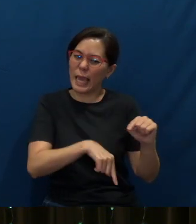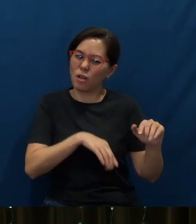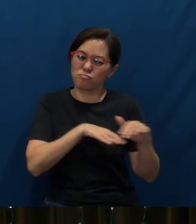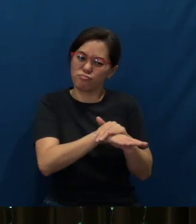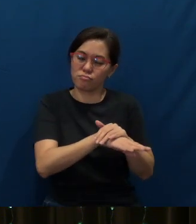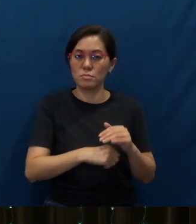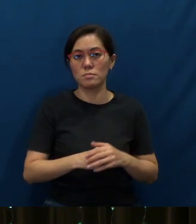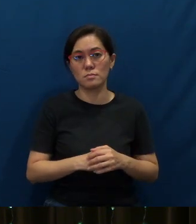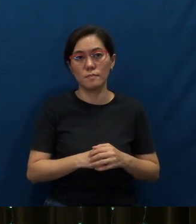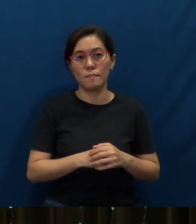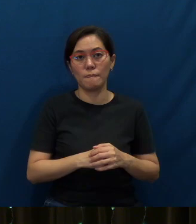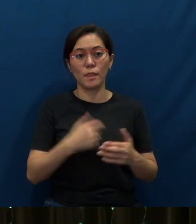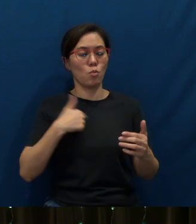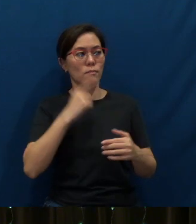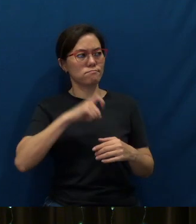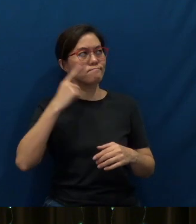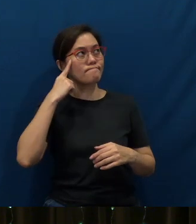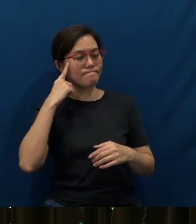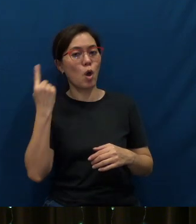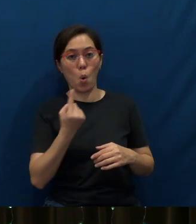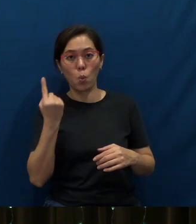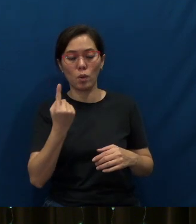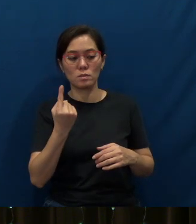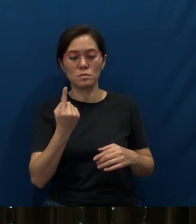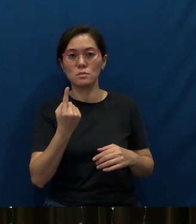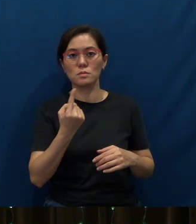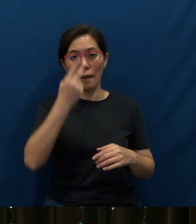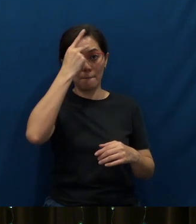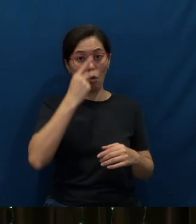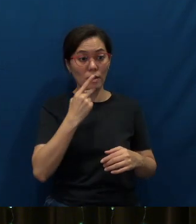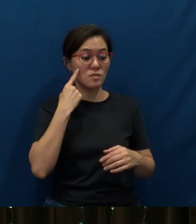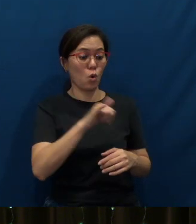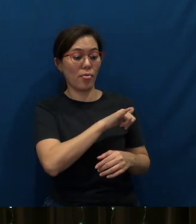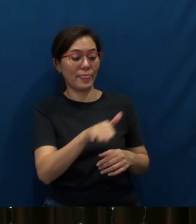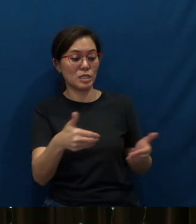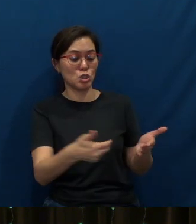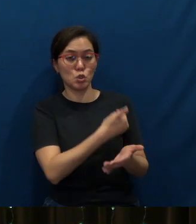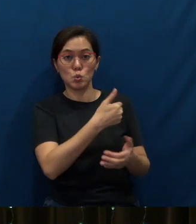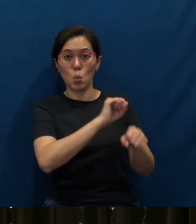And we have to bear in mind always the profiles of these new workers